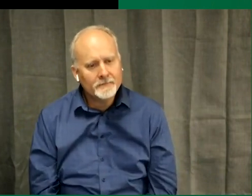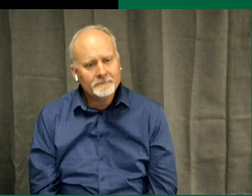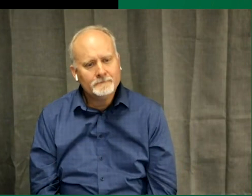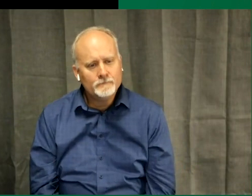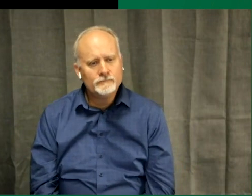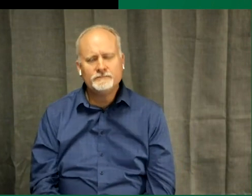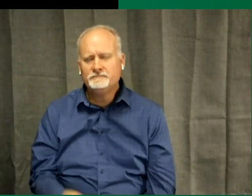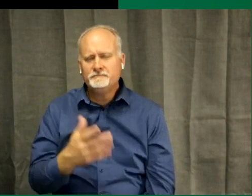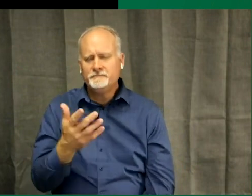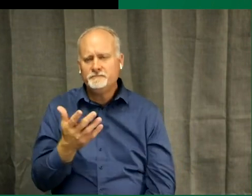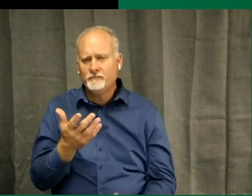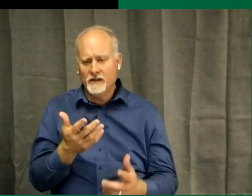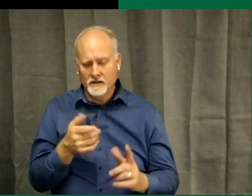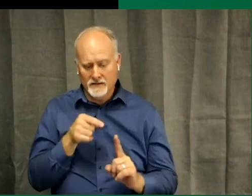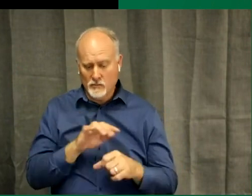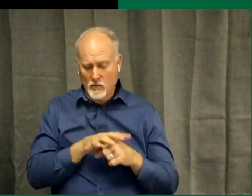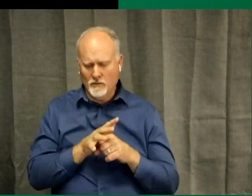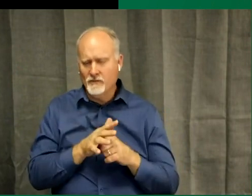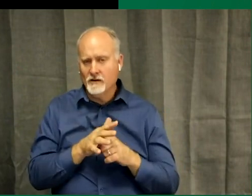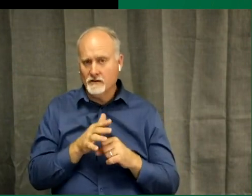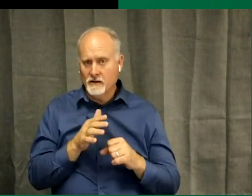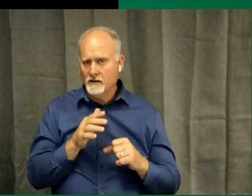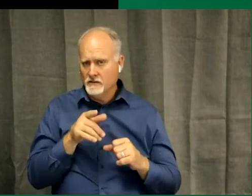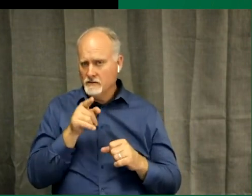so what determines how bad it will be i mentioned that for your age group it's not